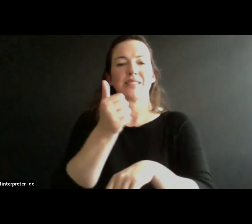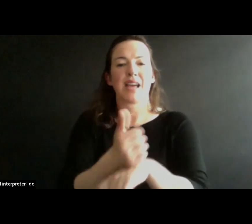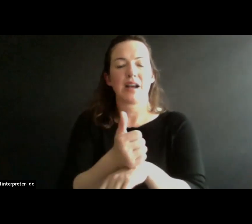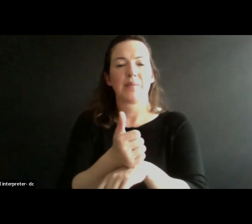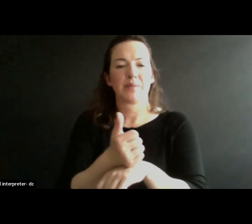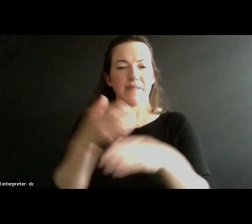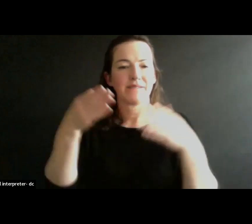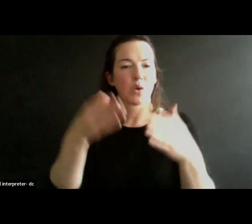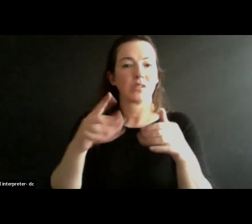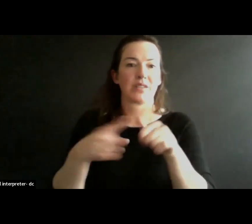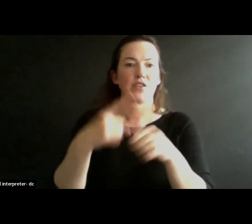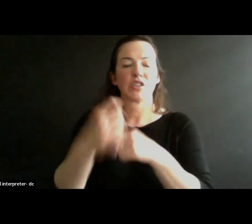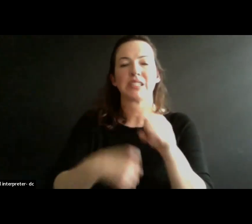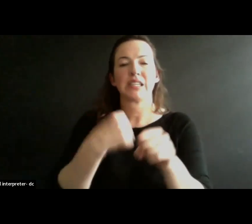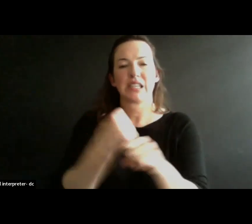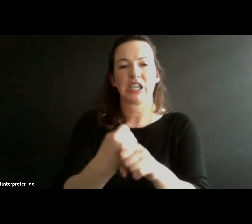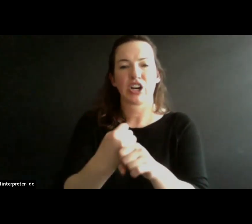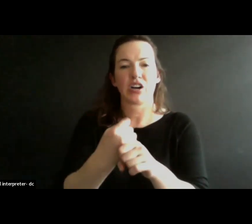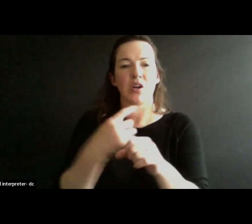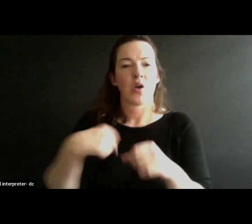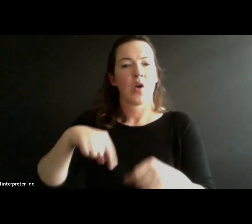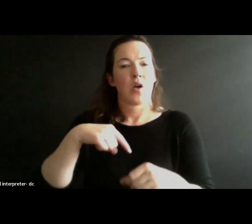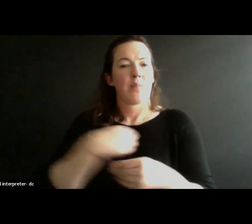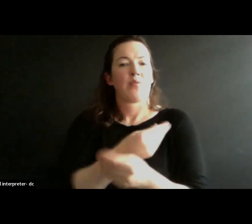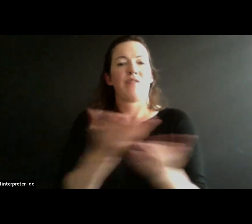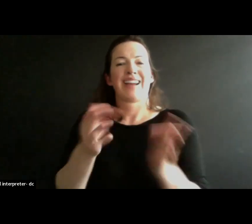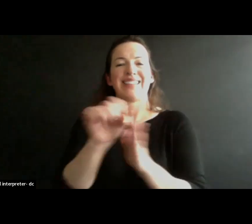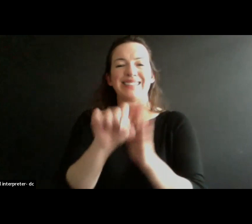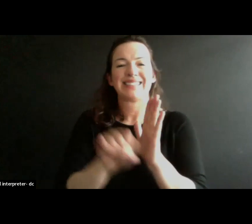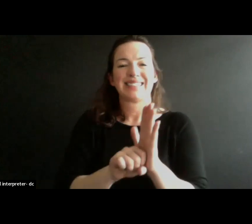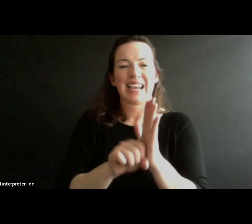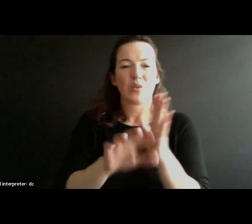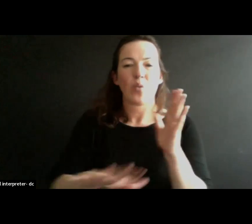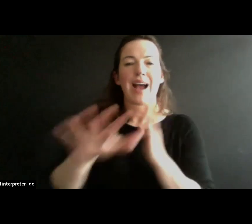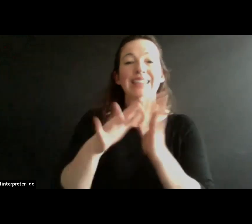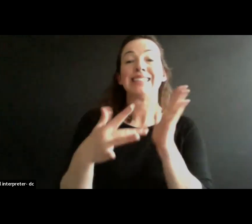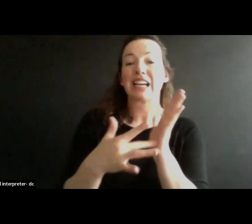the first year of that has been providing statewide technical assistance for nonprofits